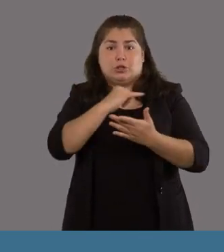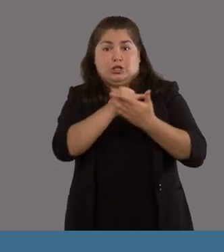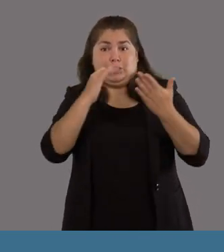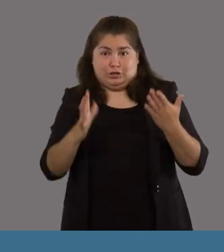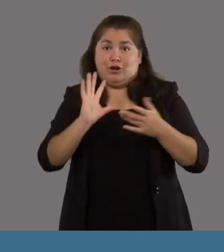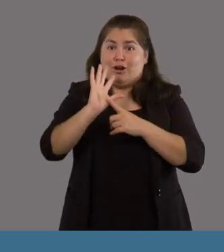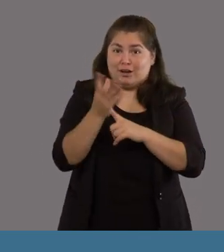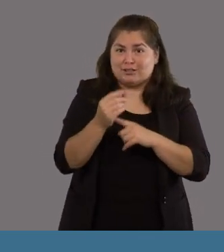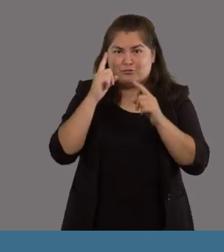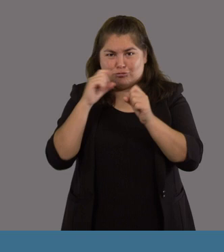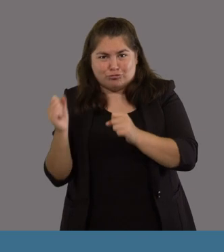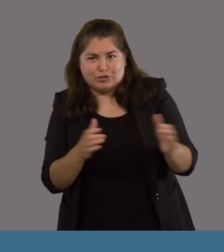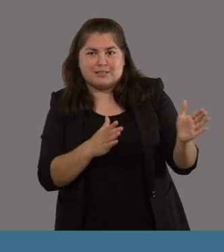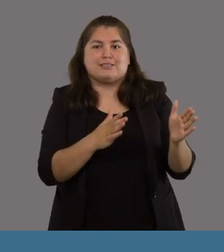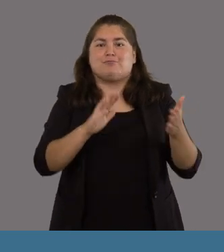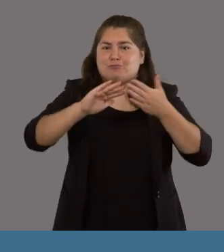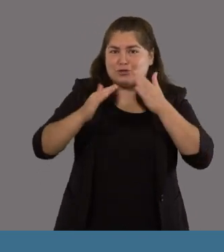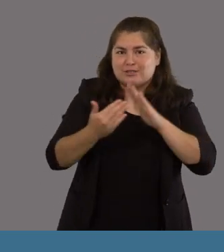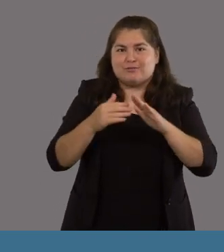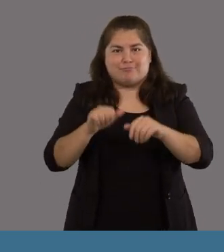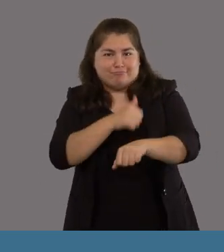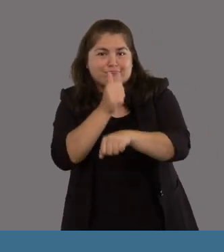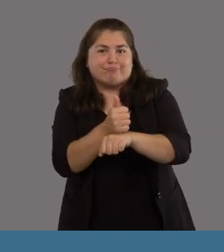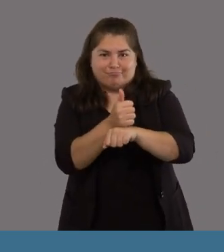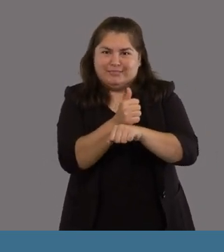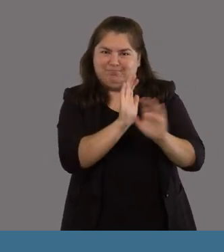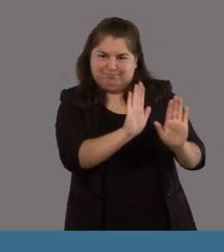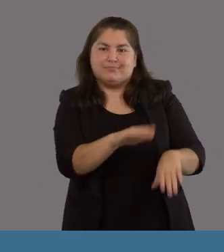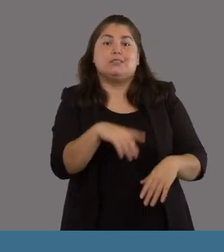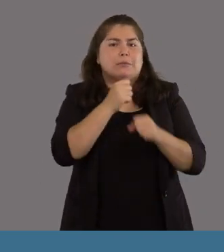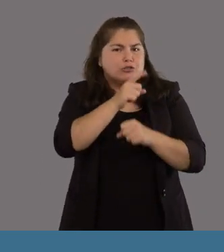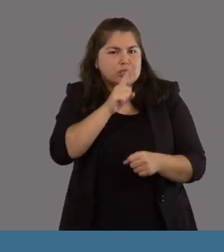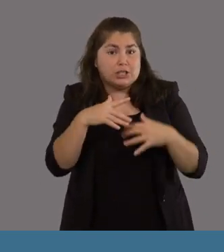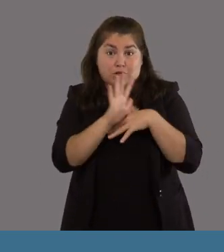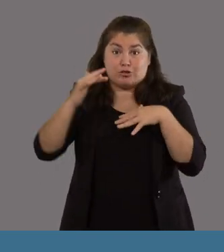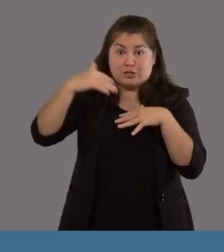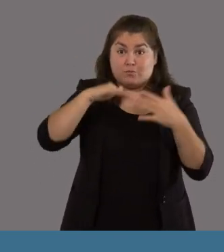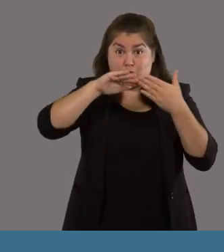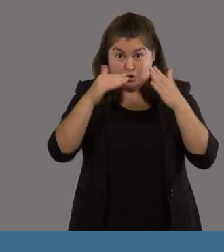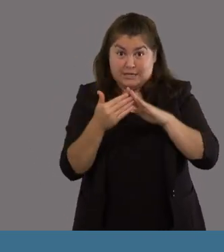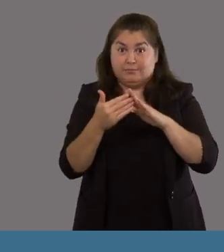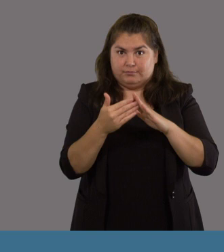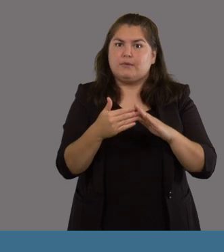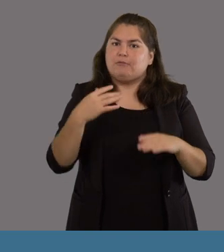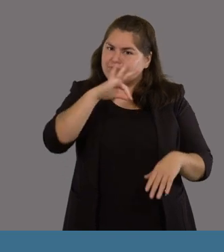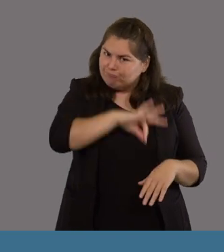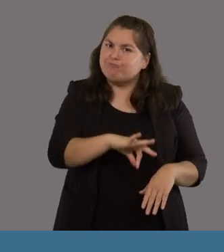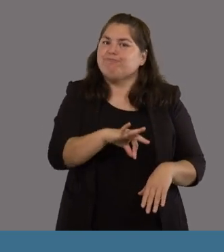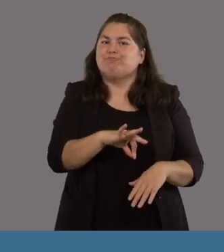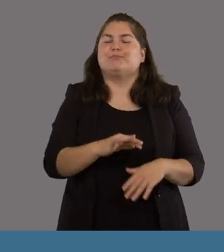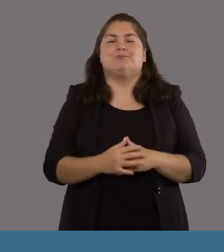the need for arts and cultural strategies to be community based to ensure that Indigenous communities benefit.